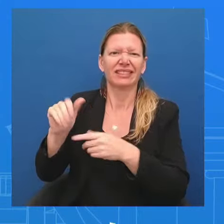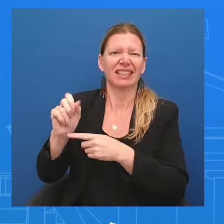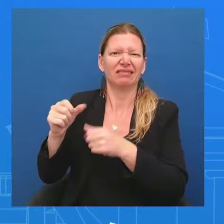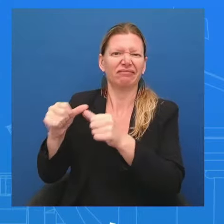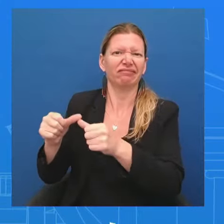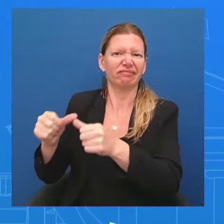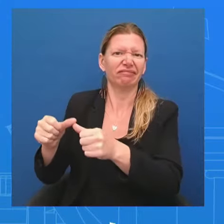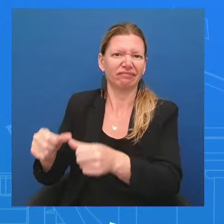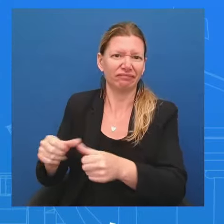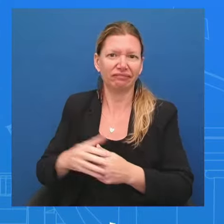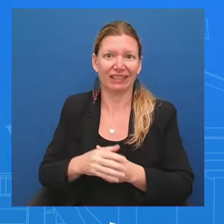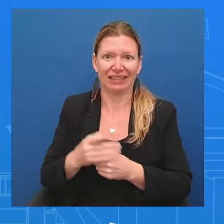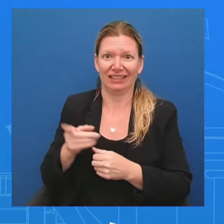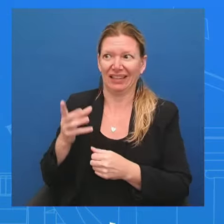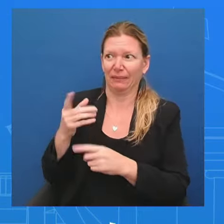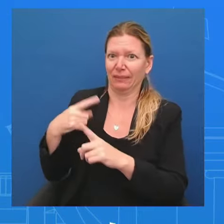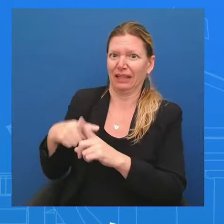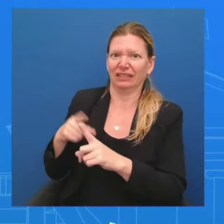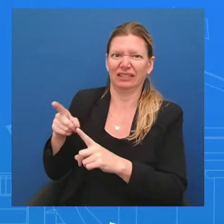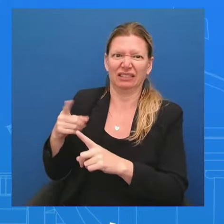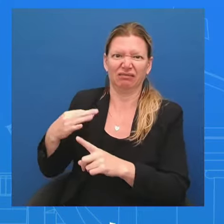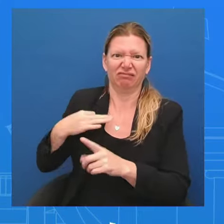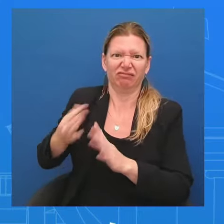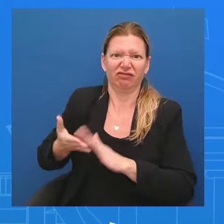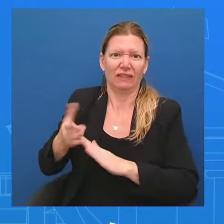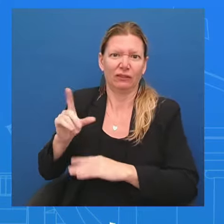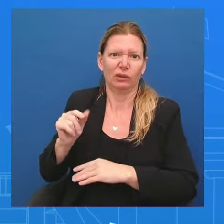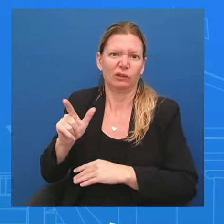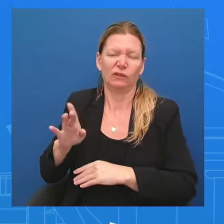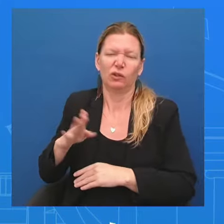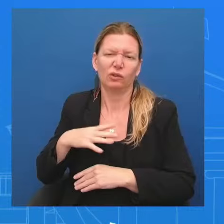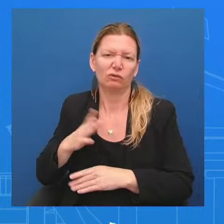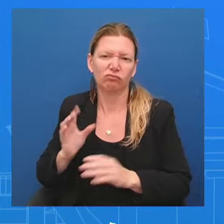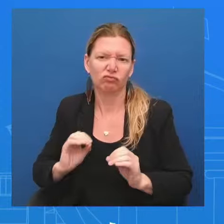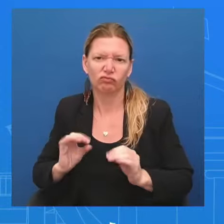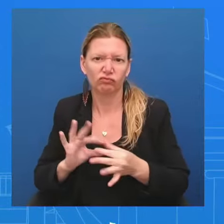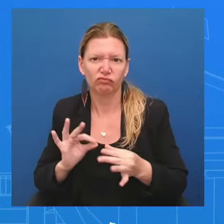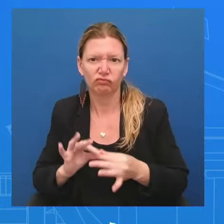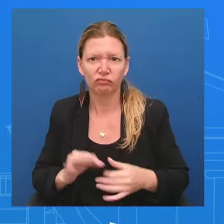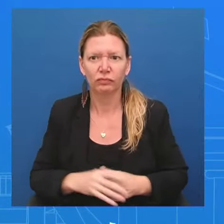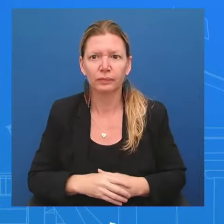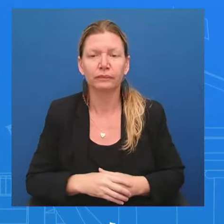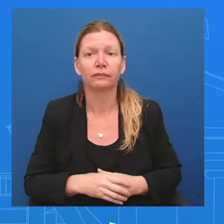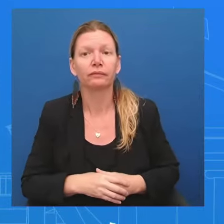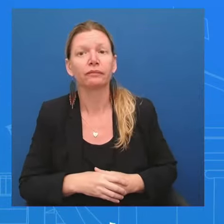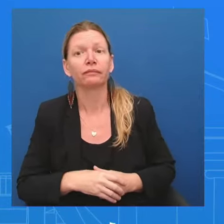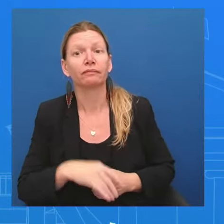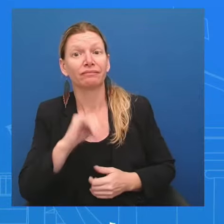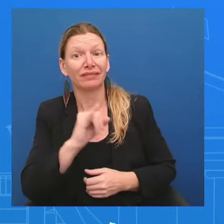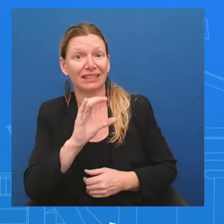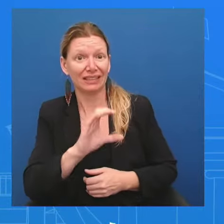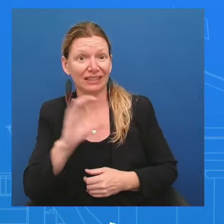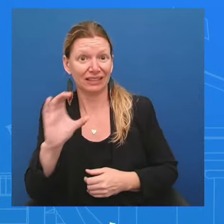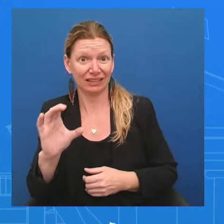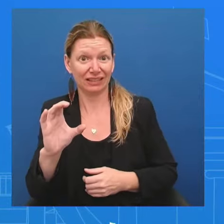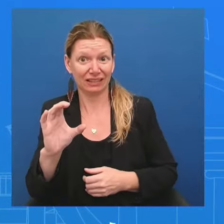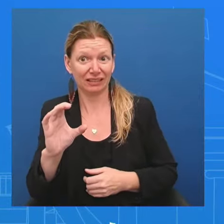The Press: And then finally on the ICC mention that John had said